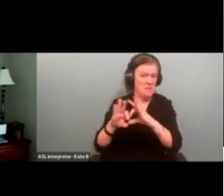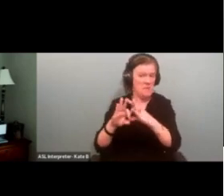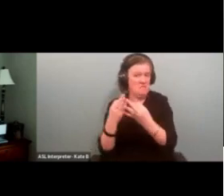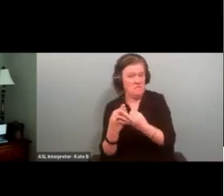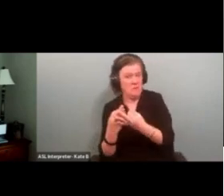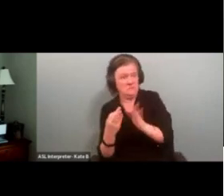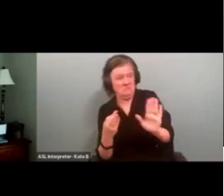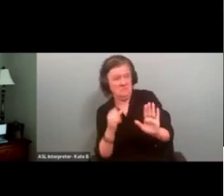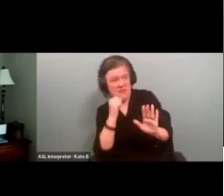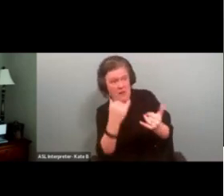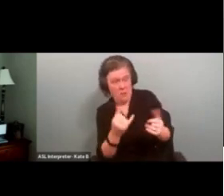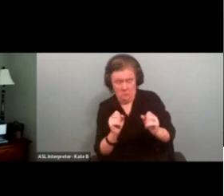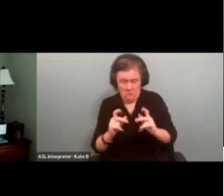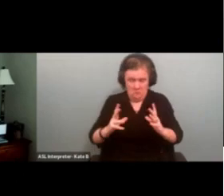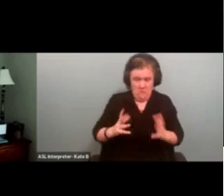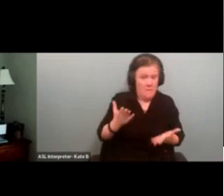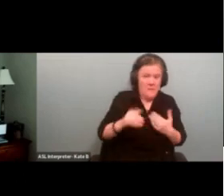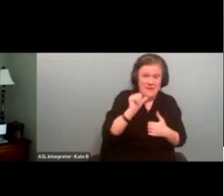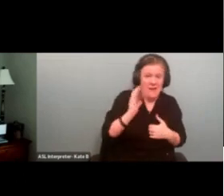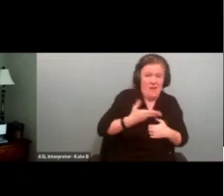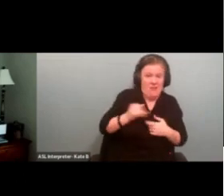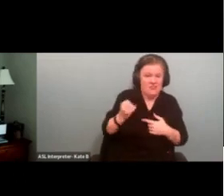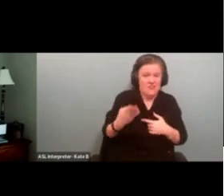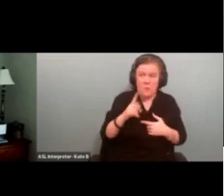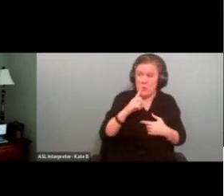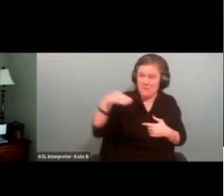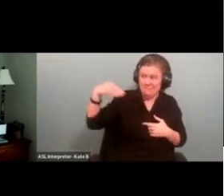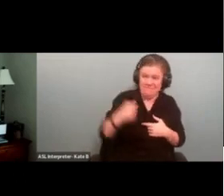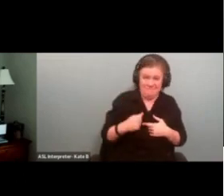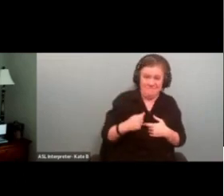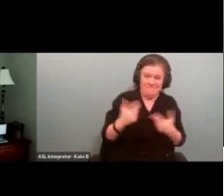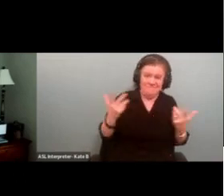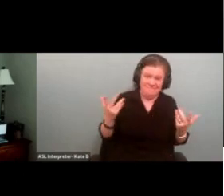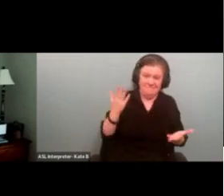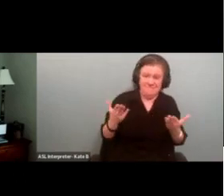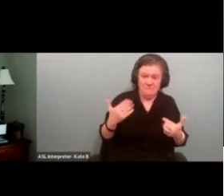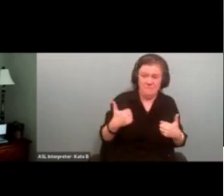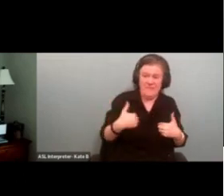our specific job, or the thing that we get paid to do. It could be that we have expertise in